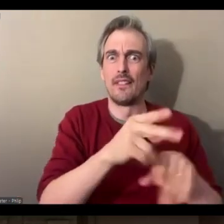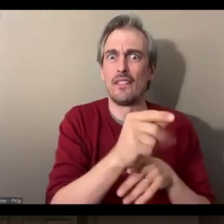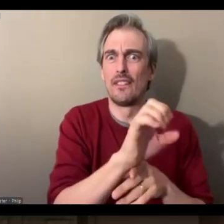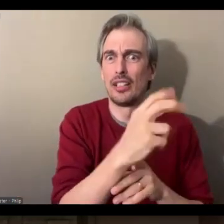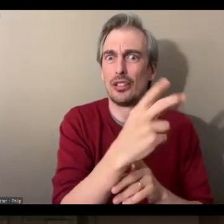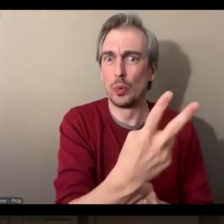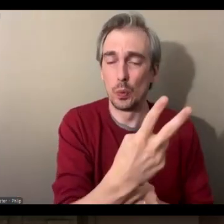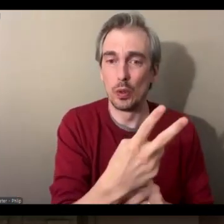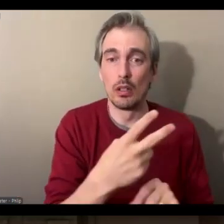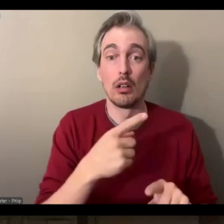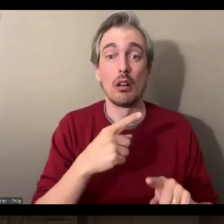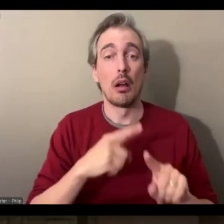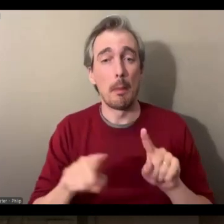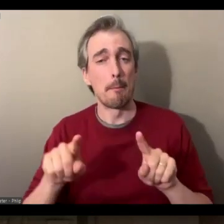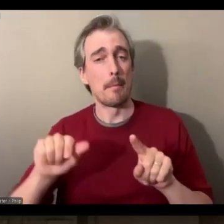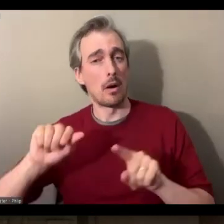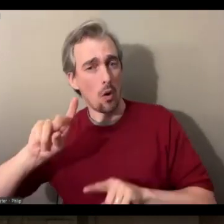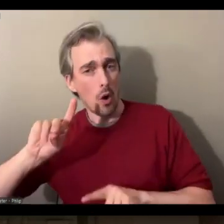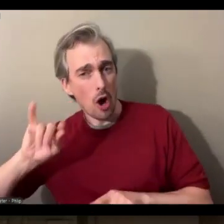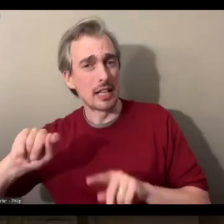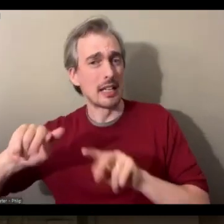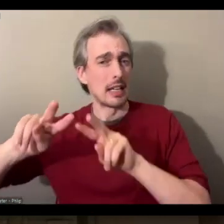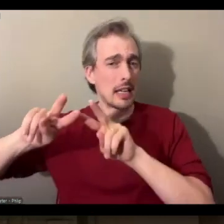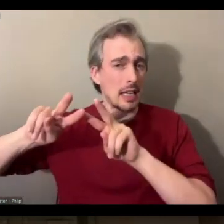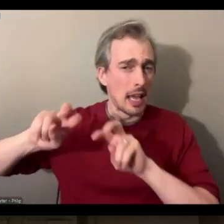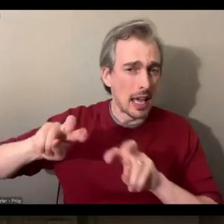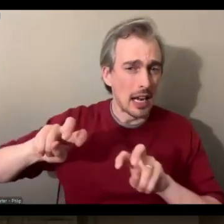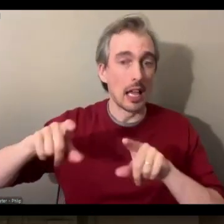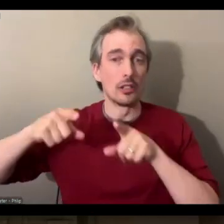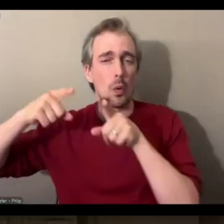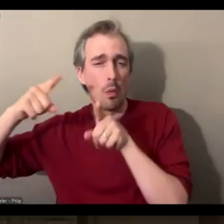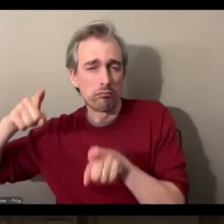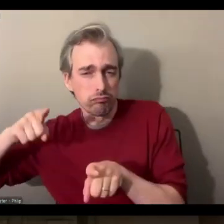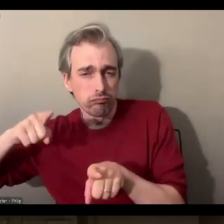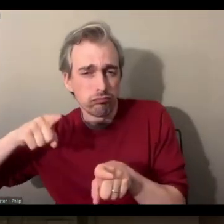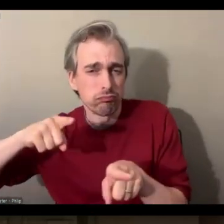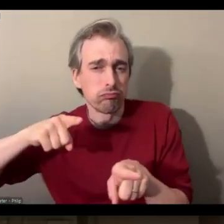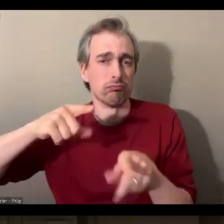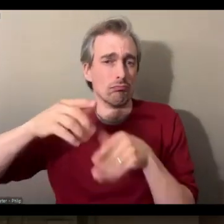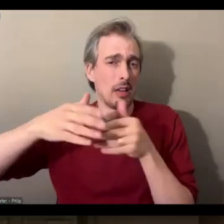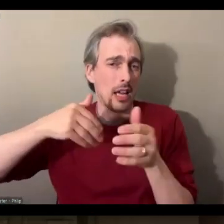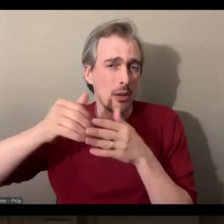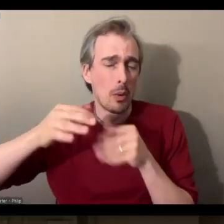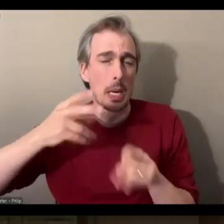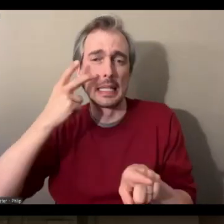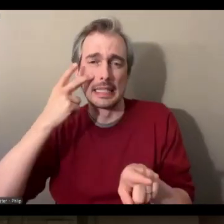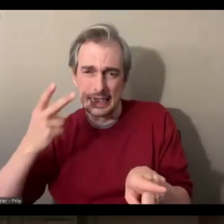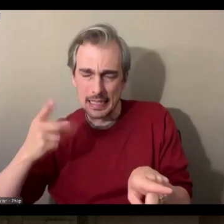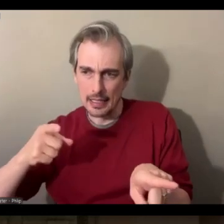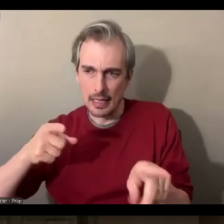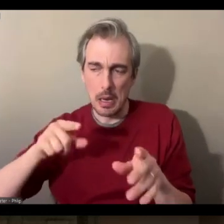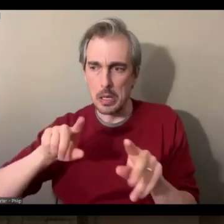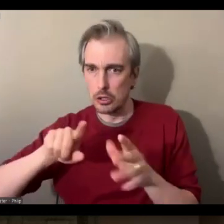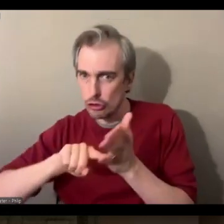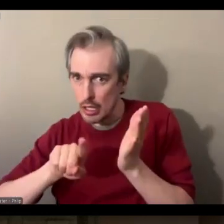and understanding of what is the state of the work and what are the areas of focus that allowed us to